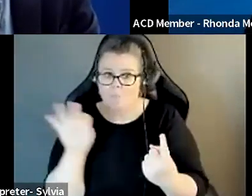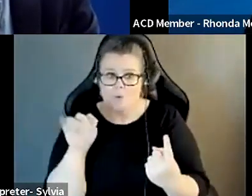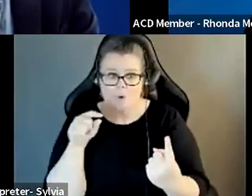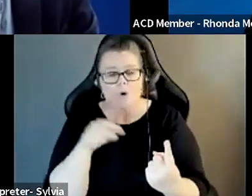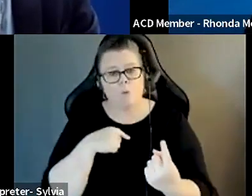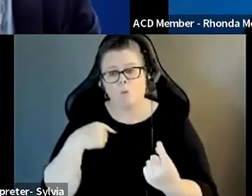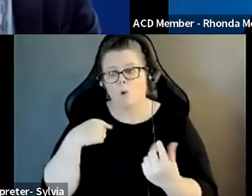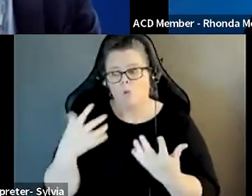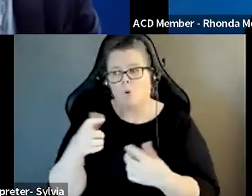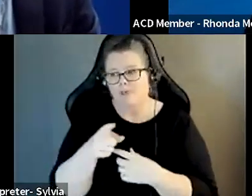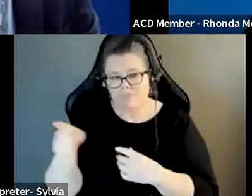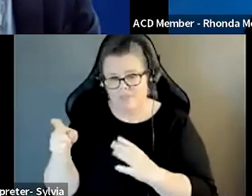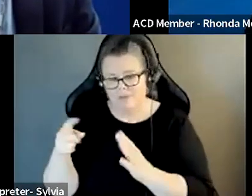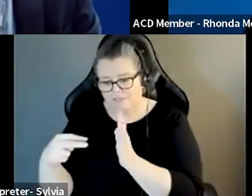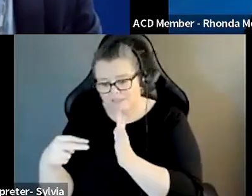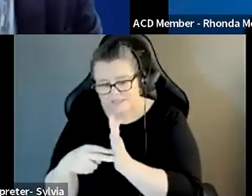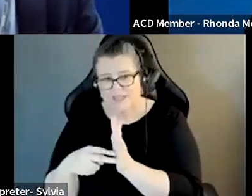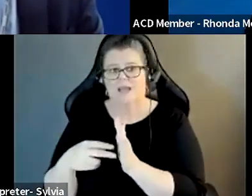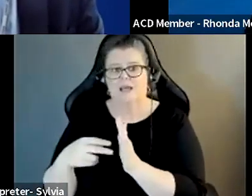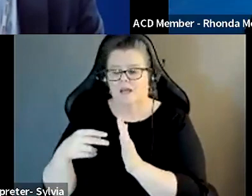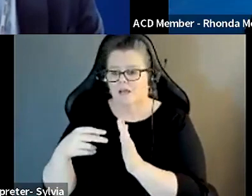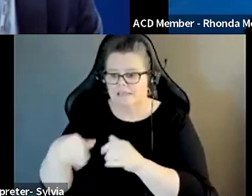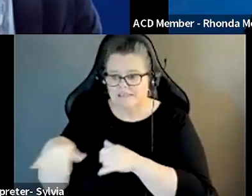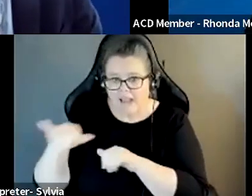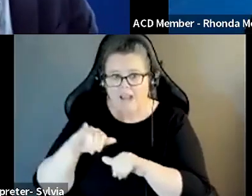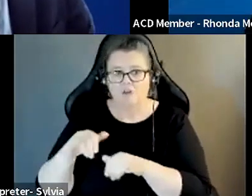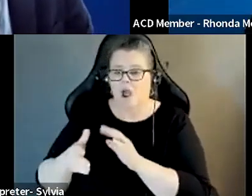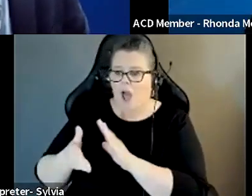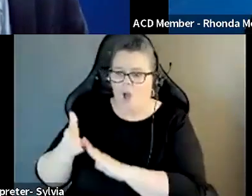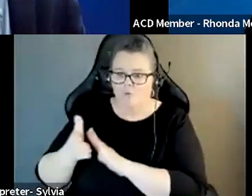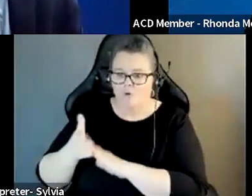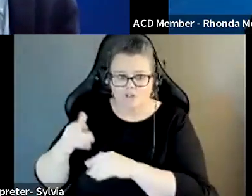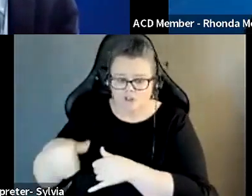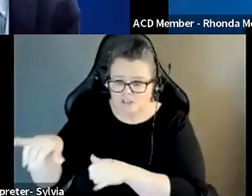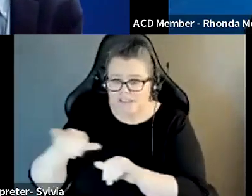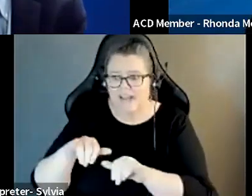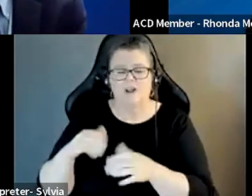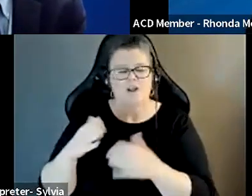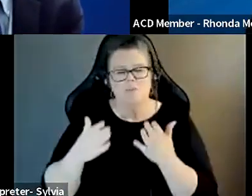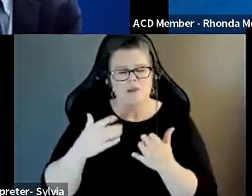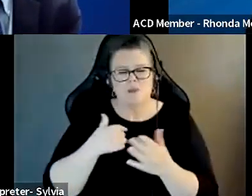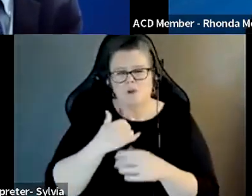and operational standards for laboratories are like. So I don't -- I may have messed up the words in the title a bit.